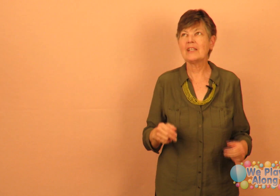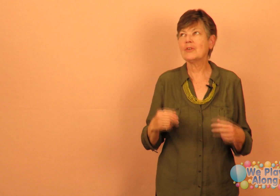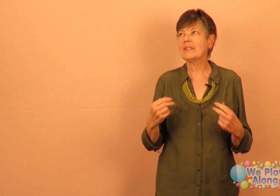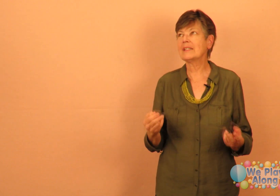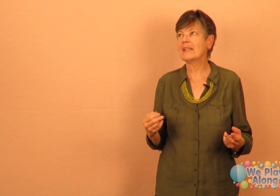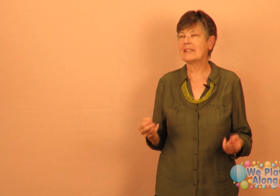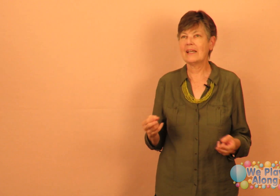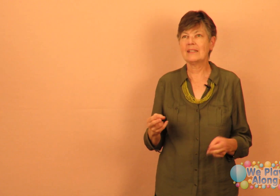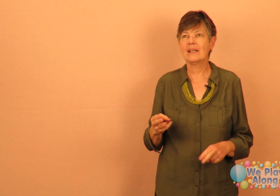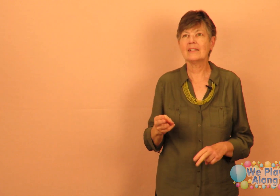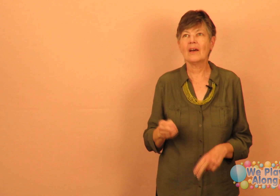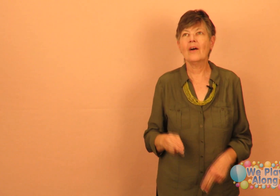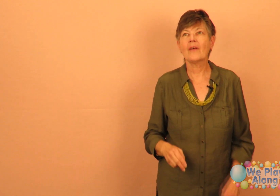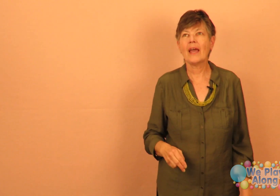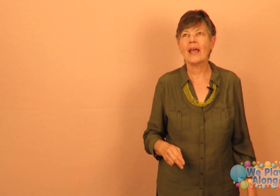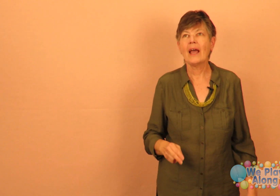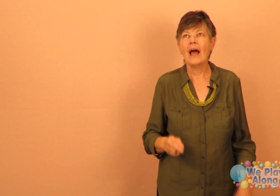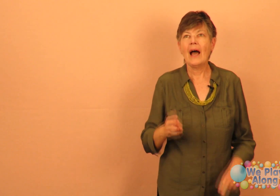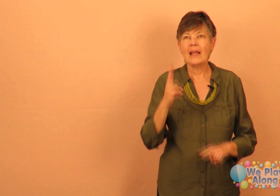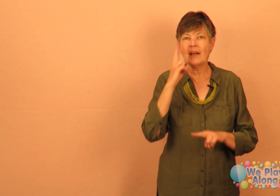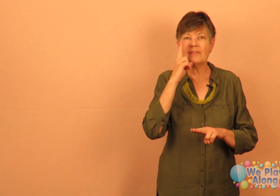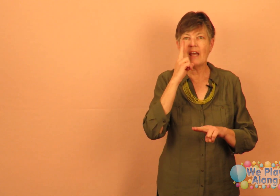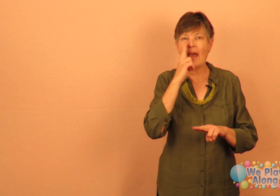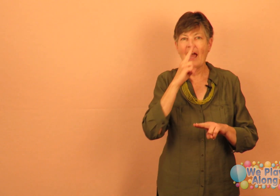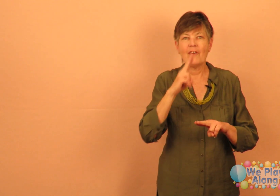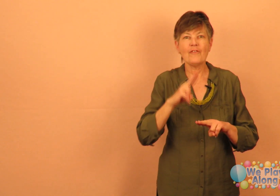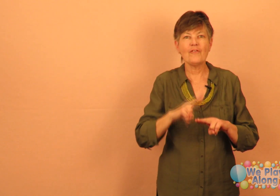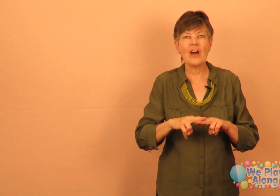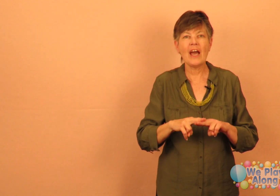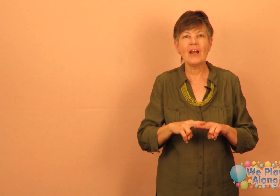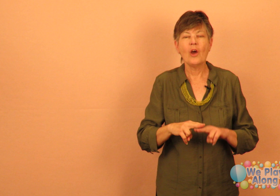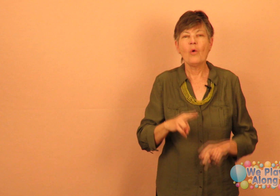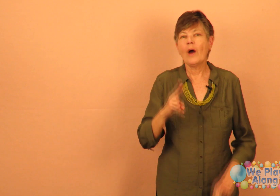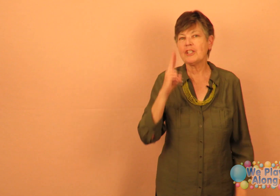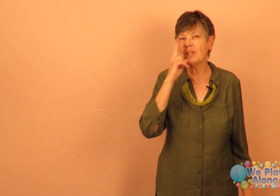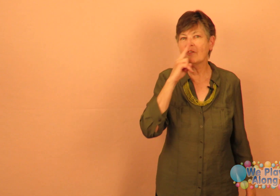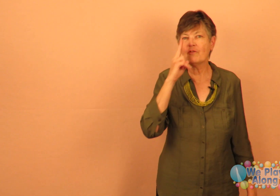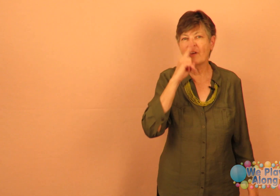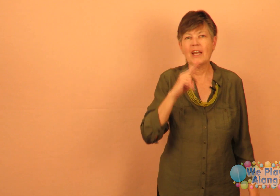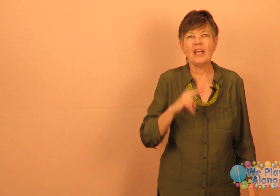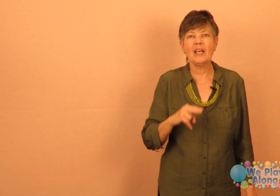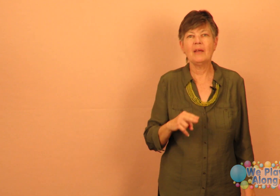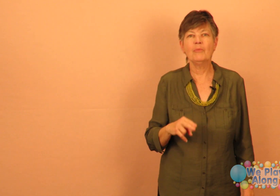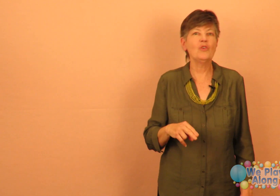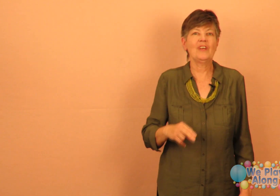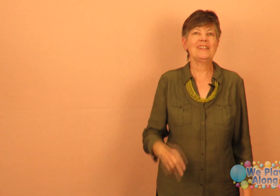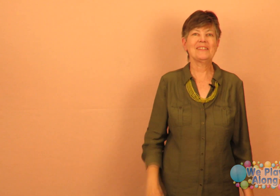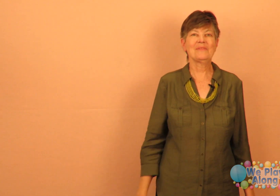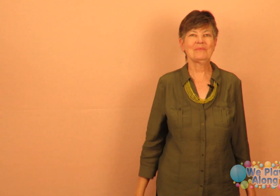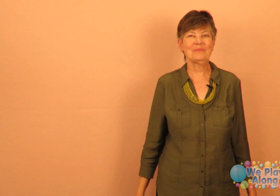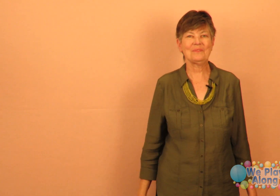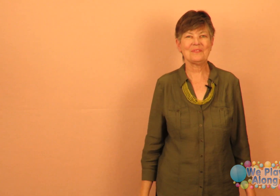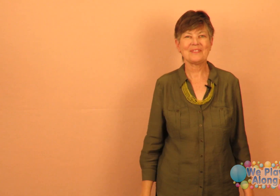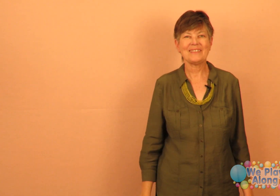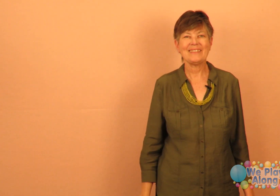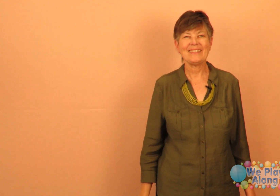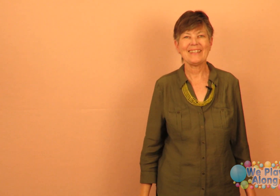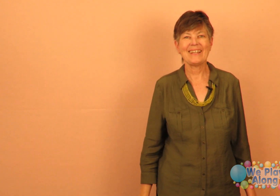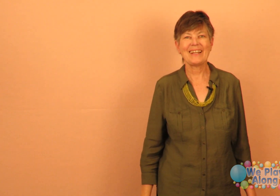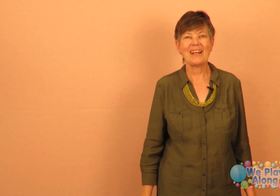let's use these in a sentence okay I love to have fun watching funny movies